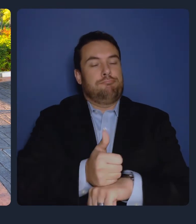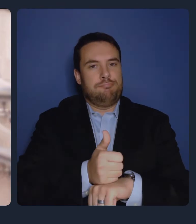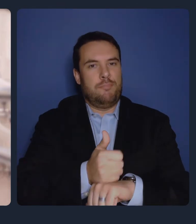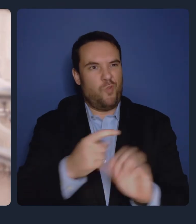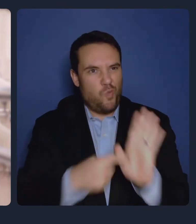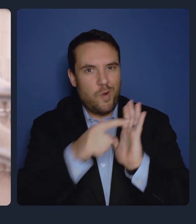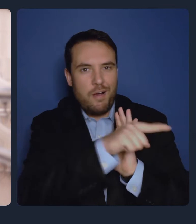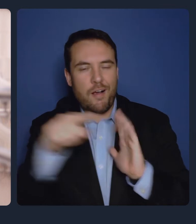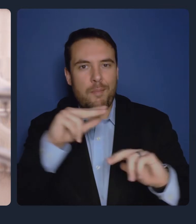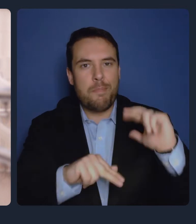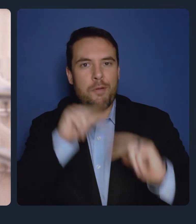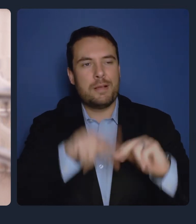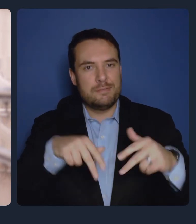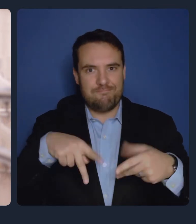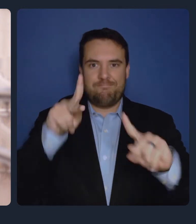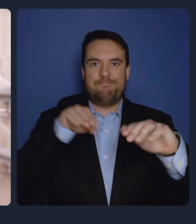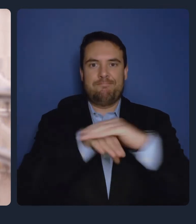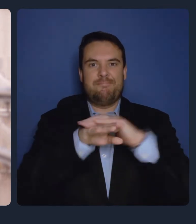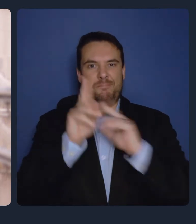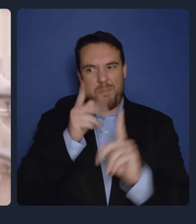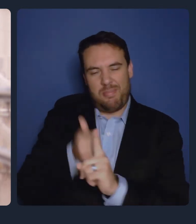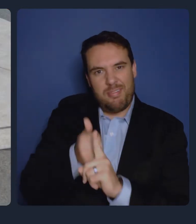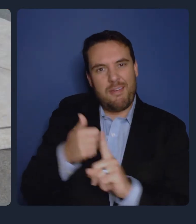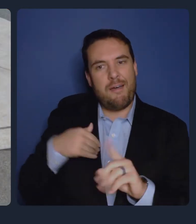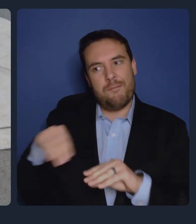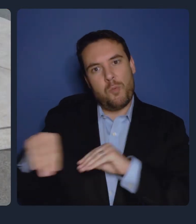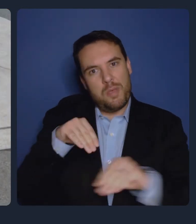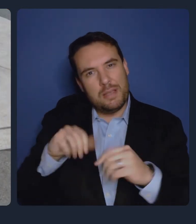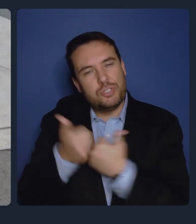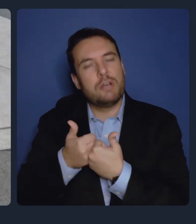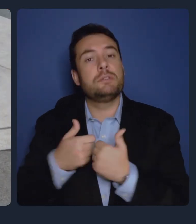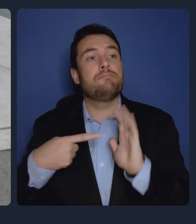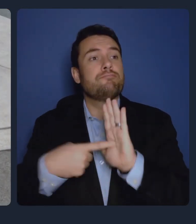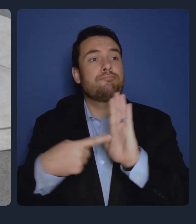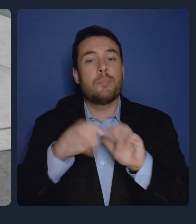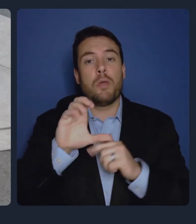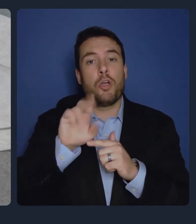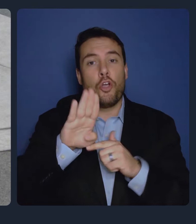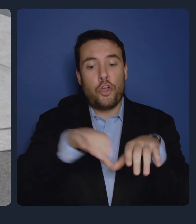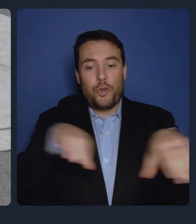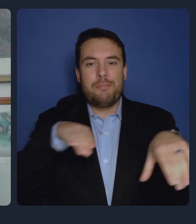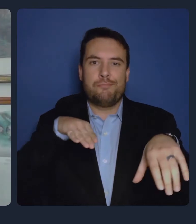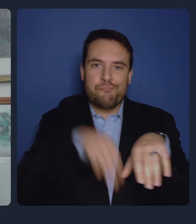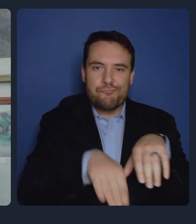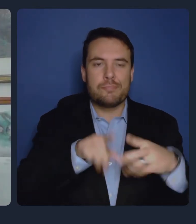had to be made accessible for folks that have mobility challenges such as getting curb cuts and automatic doors opening.